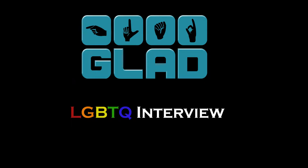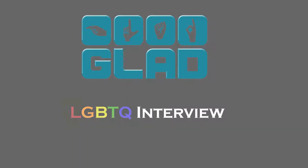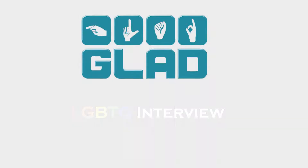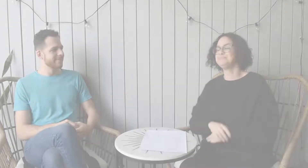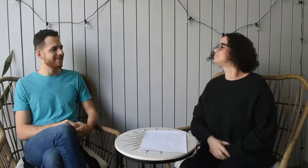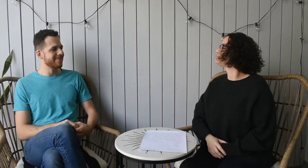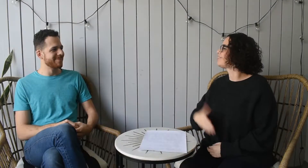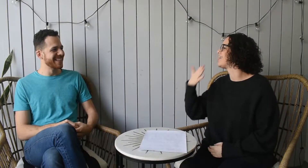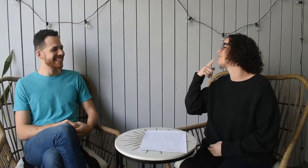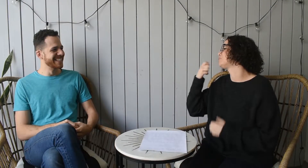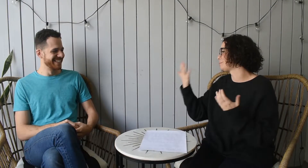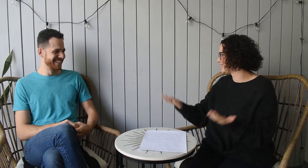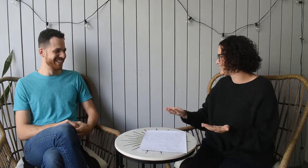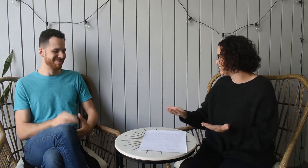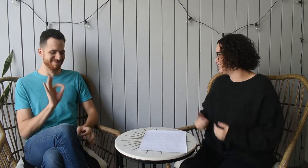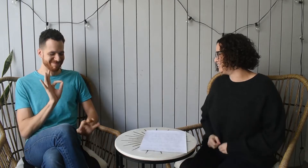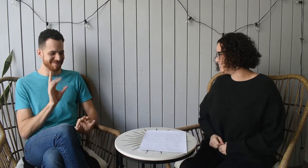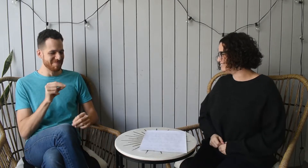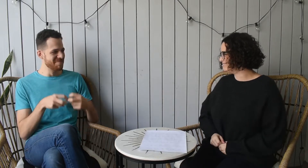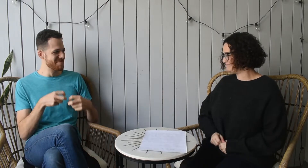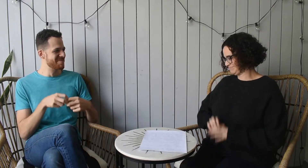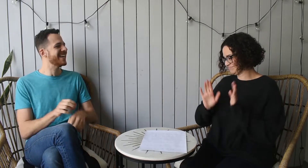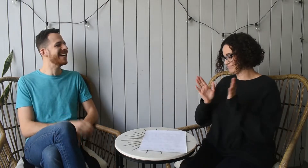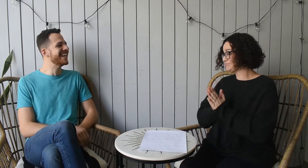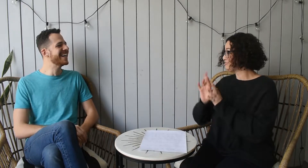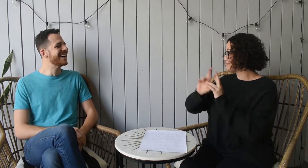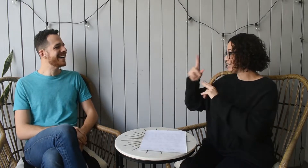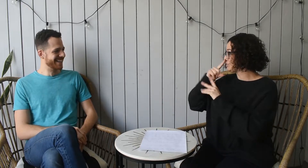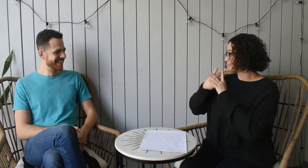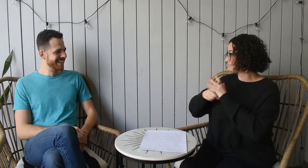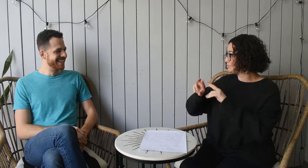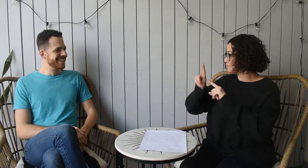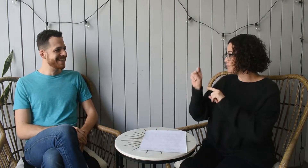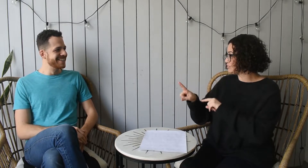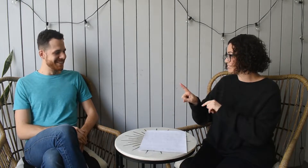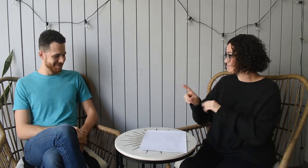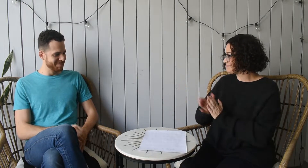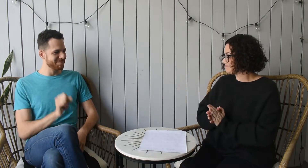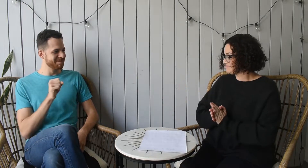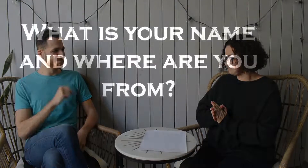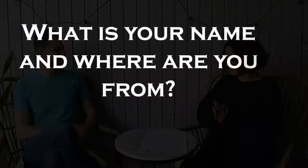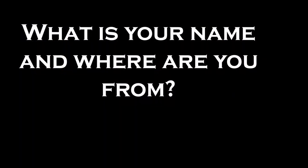Hello! Thank you for being here for the interview. No problem! Ready to start? Yes!